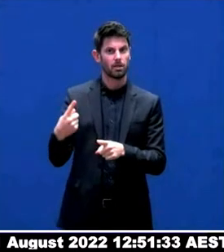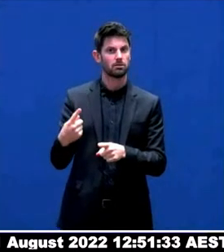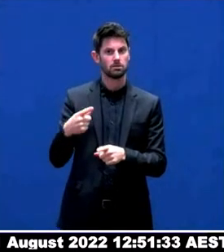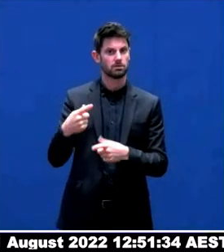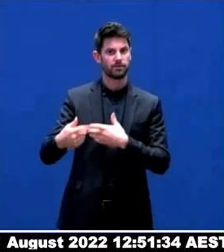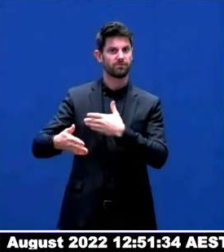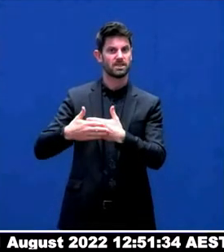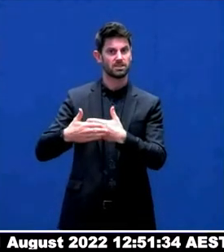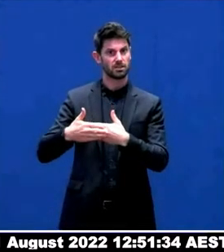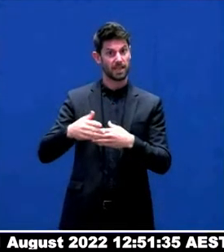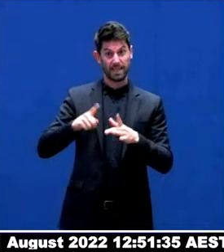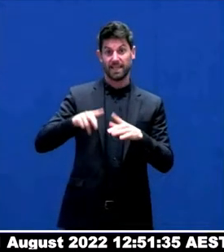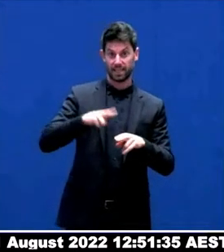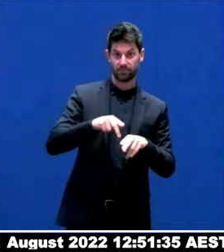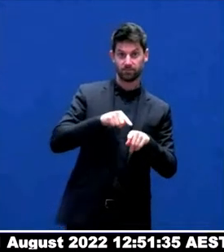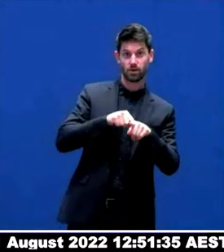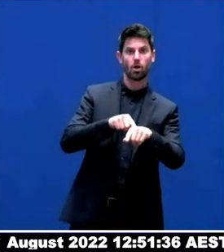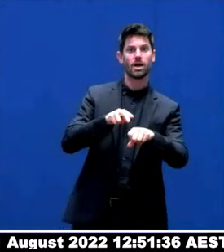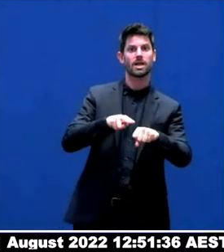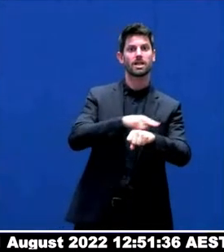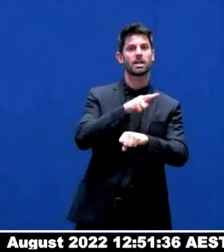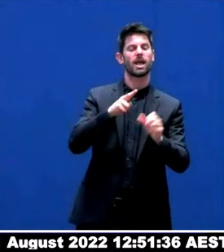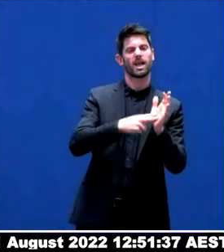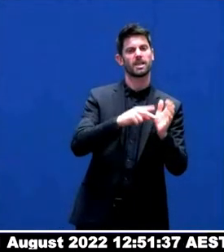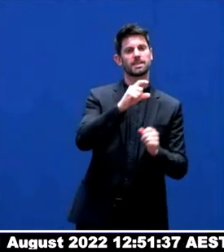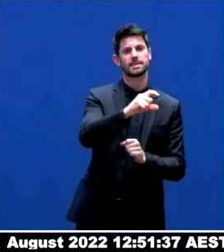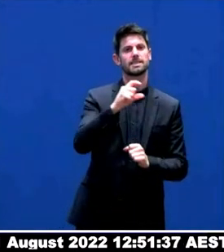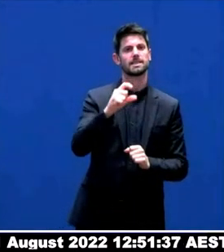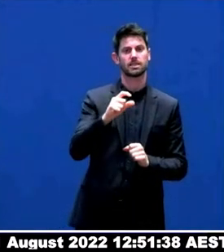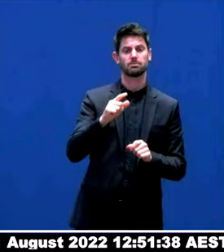with the National Construction Code - for example, a person in a wheelchair seeking to